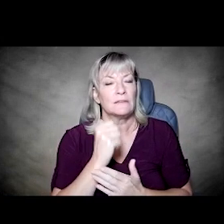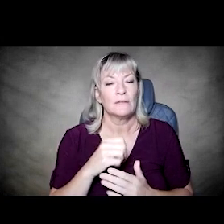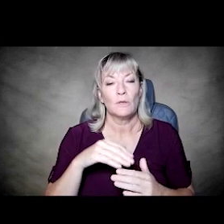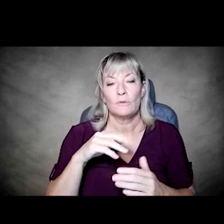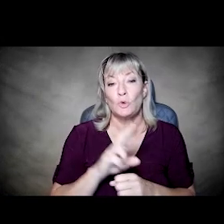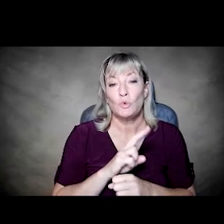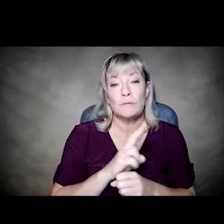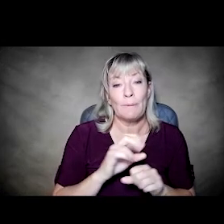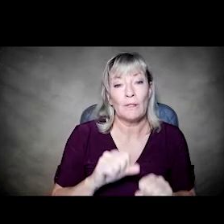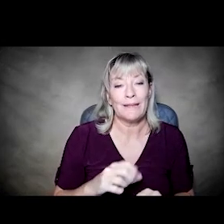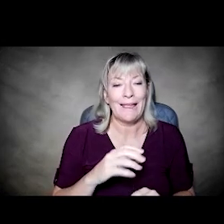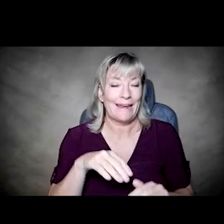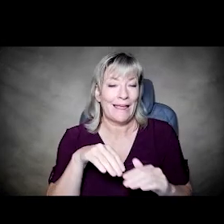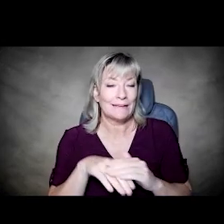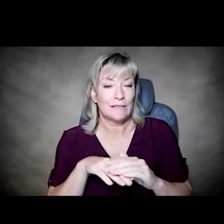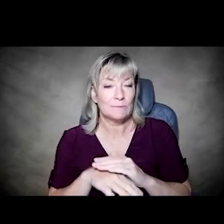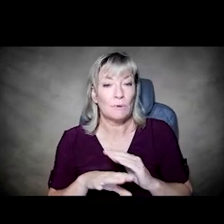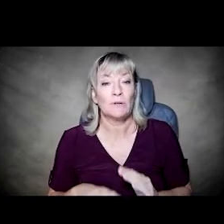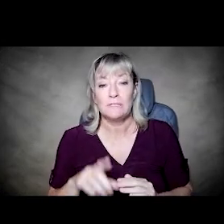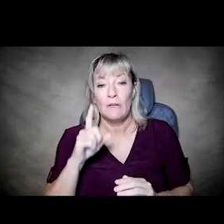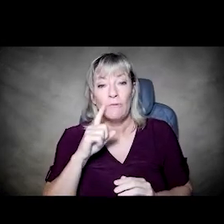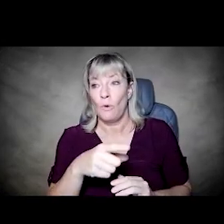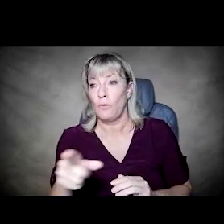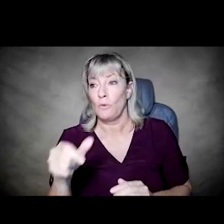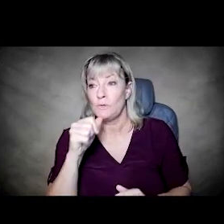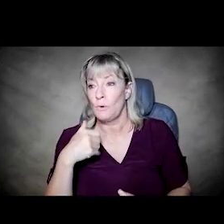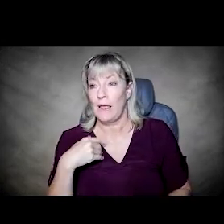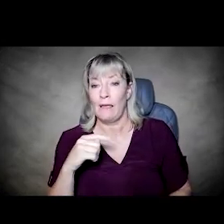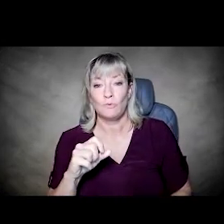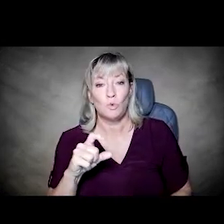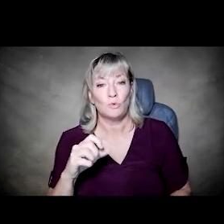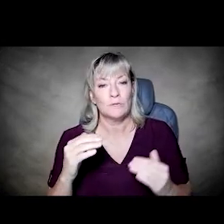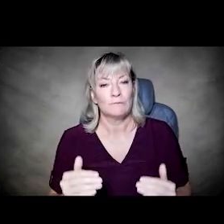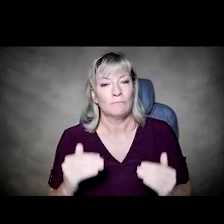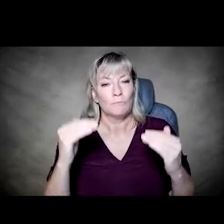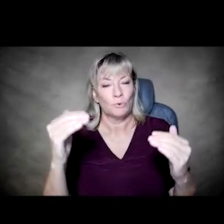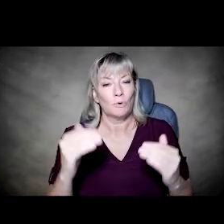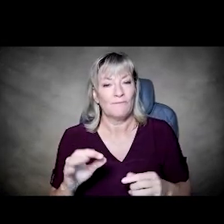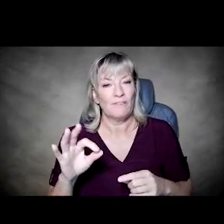without tools designed to enhance the functional capabilities individuals with disabilities,